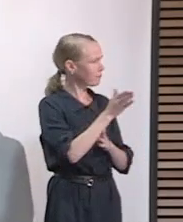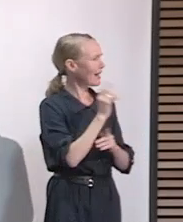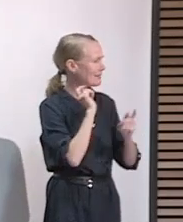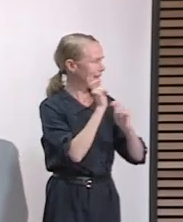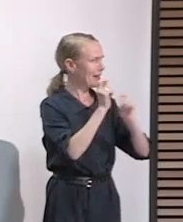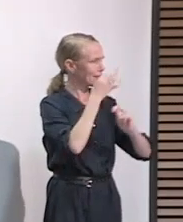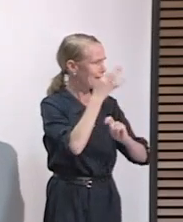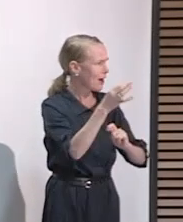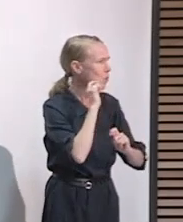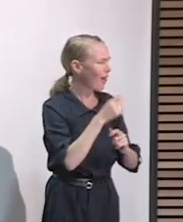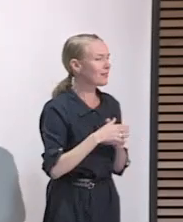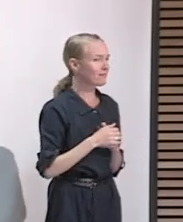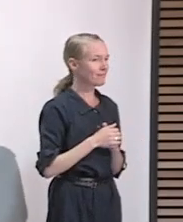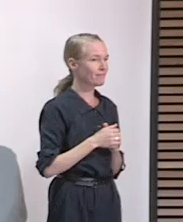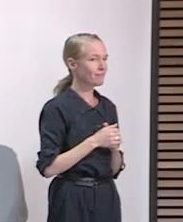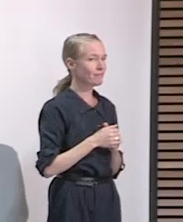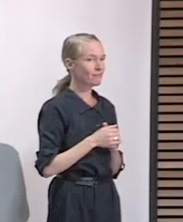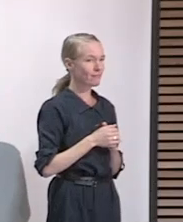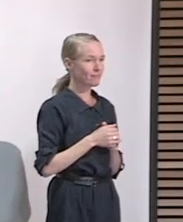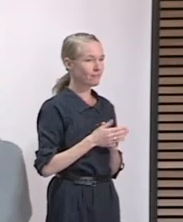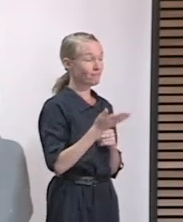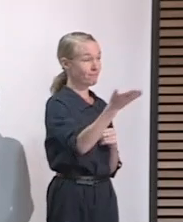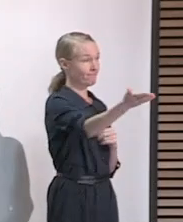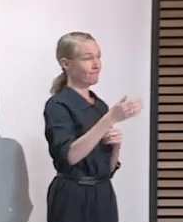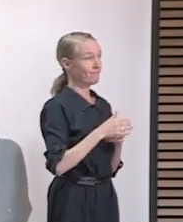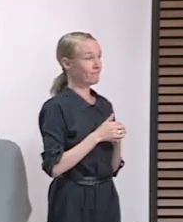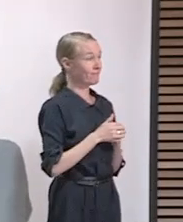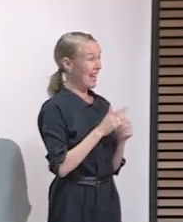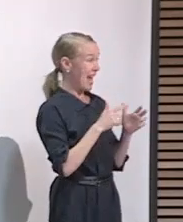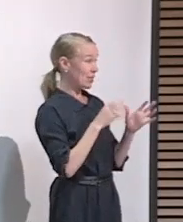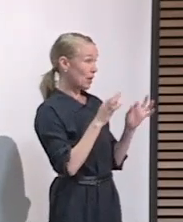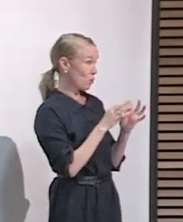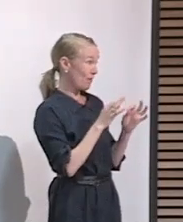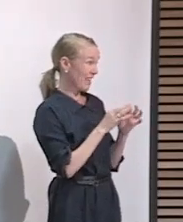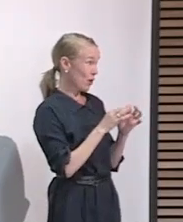if I start showing COVID-19